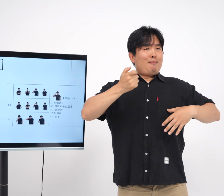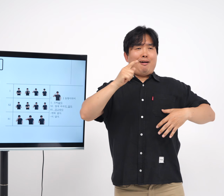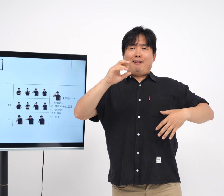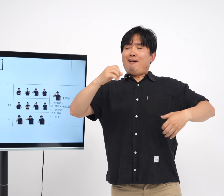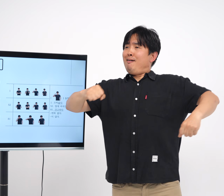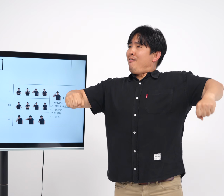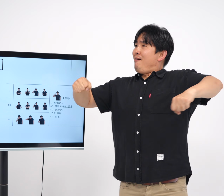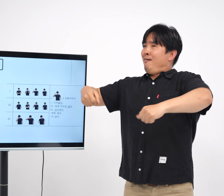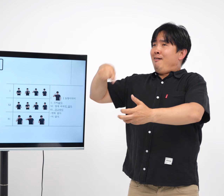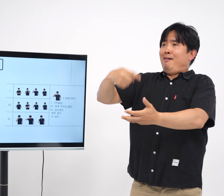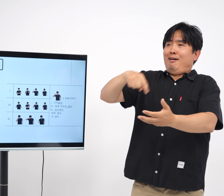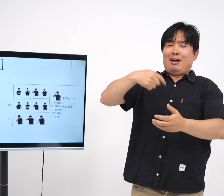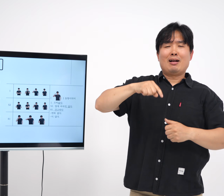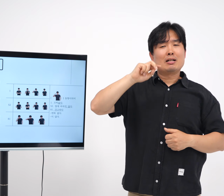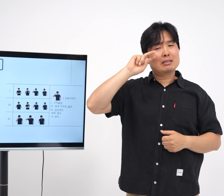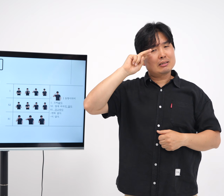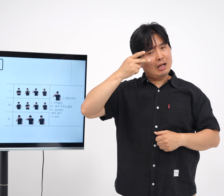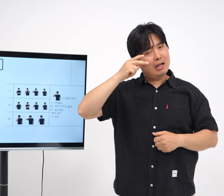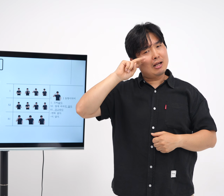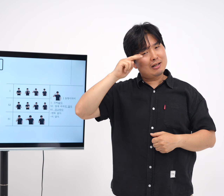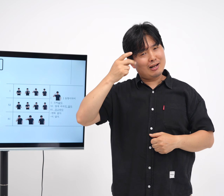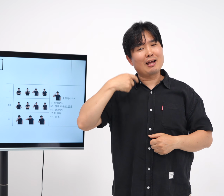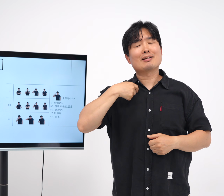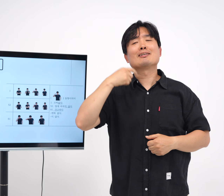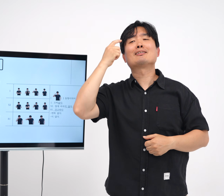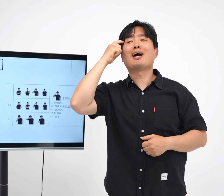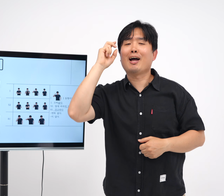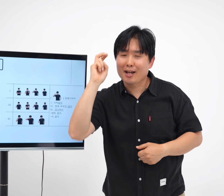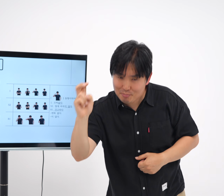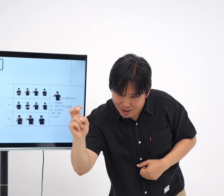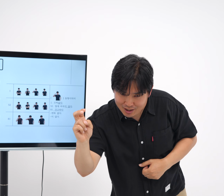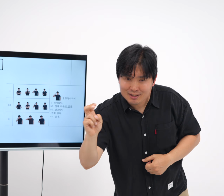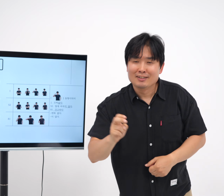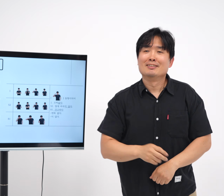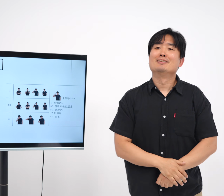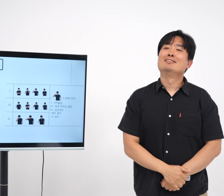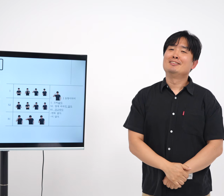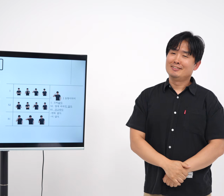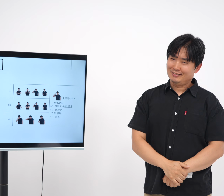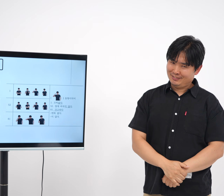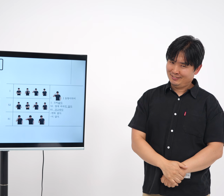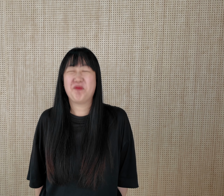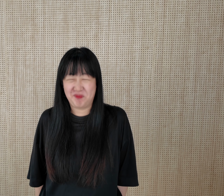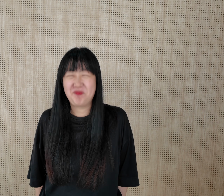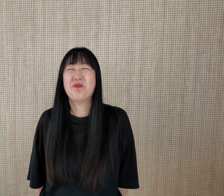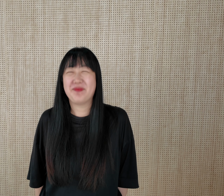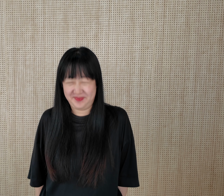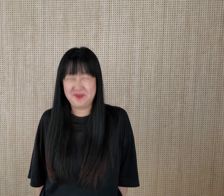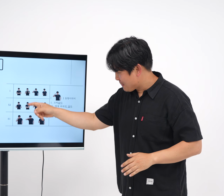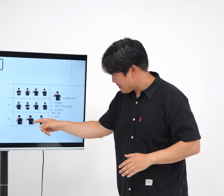I think that deaf may have misunderstood and taught it incorrectly. That may be the case.